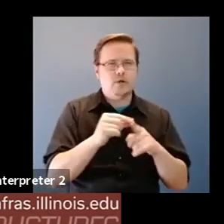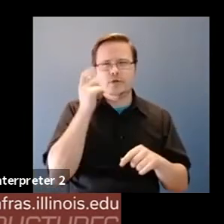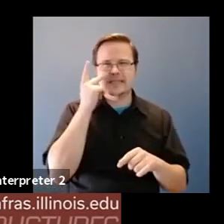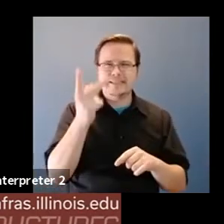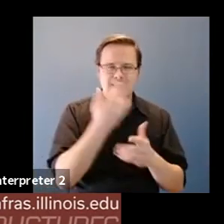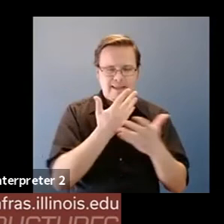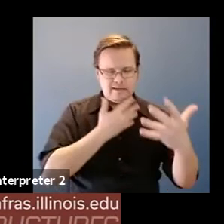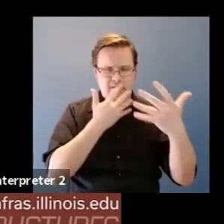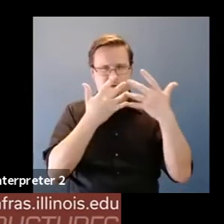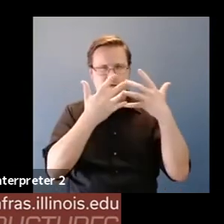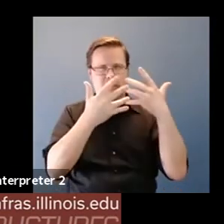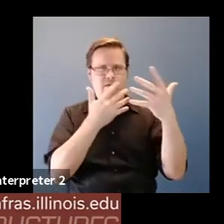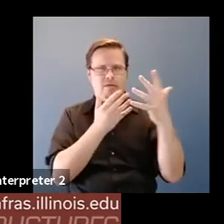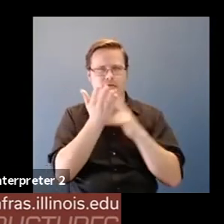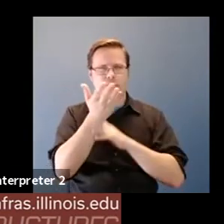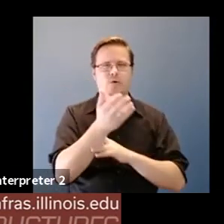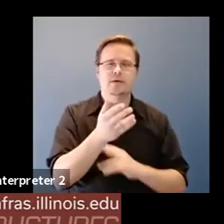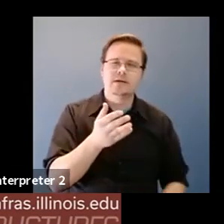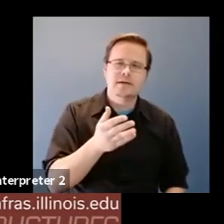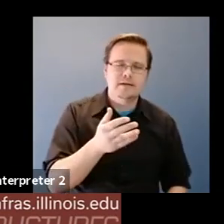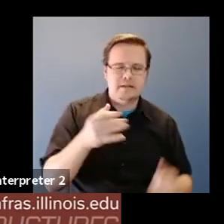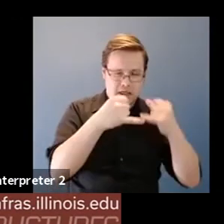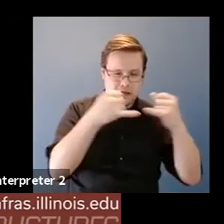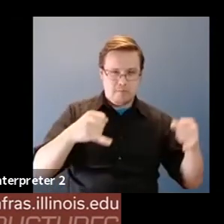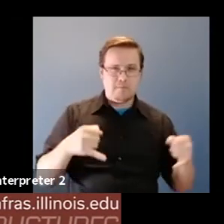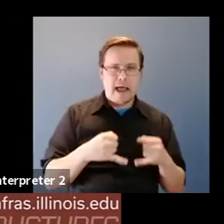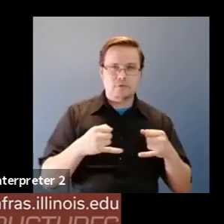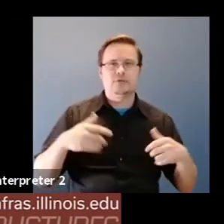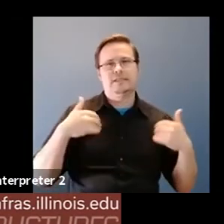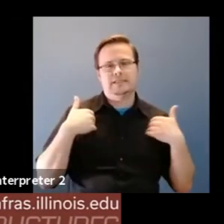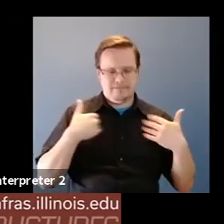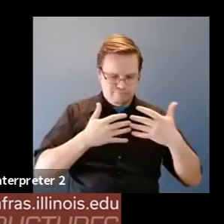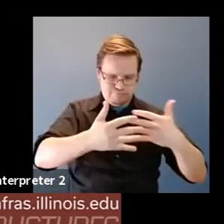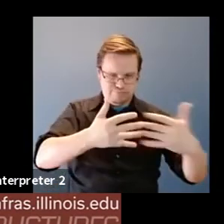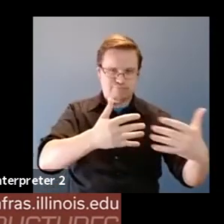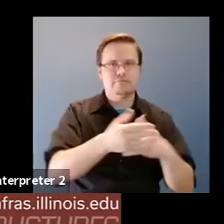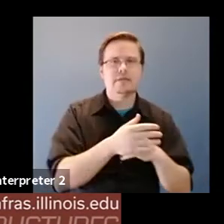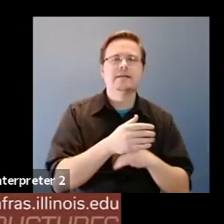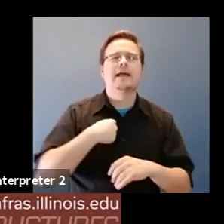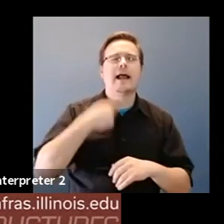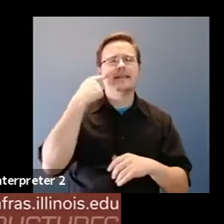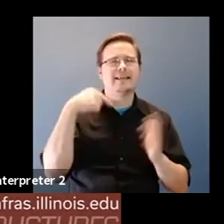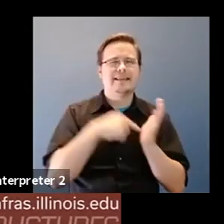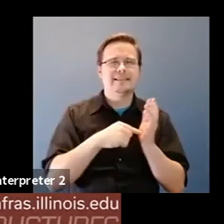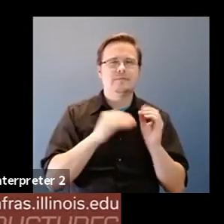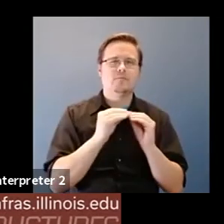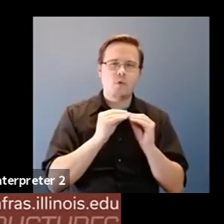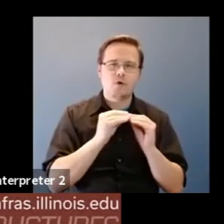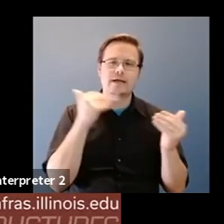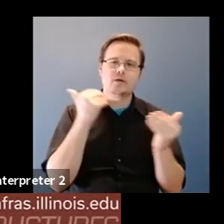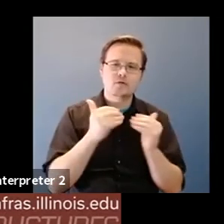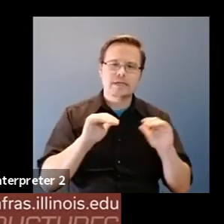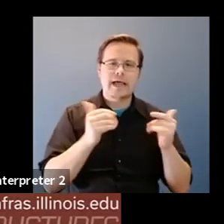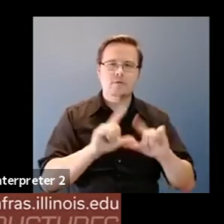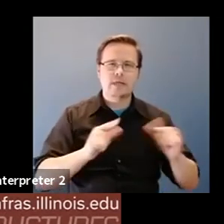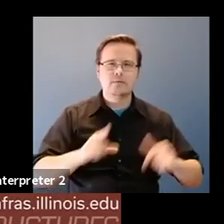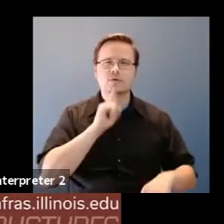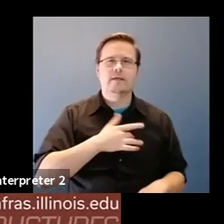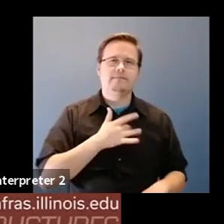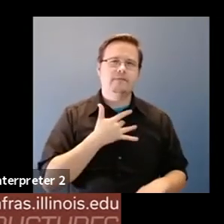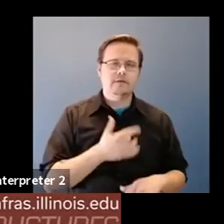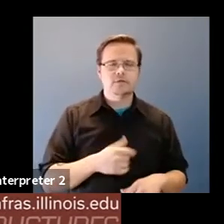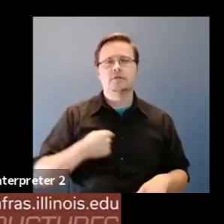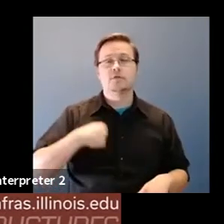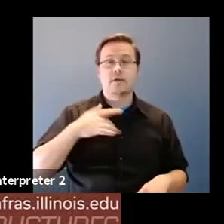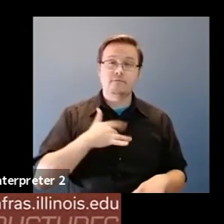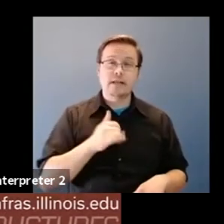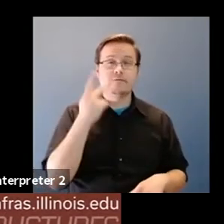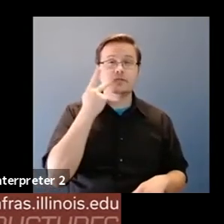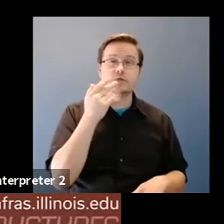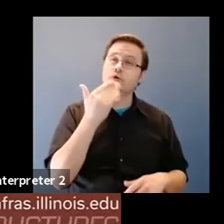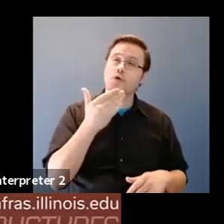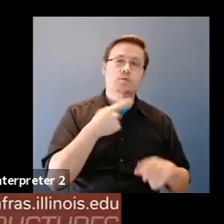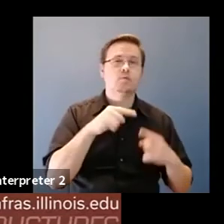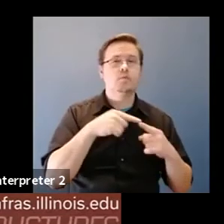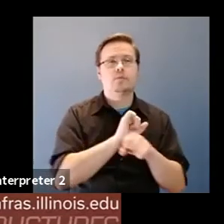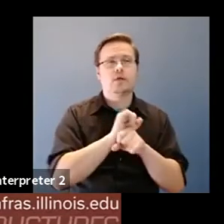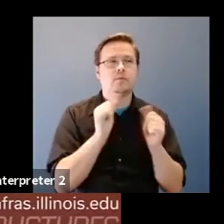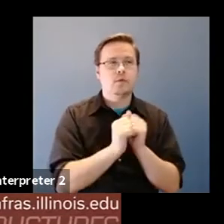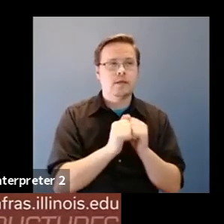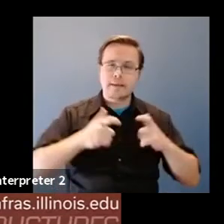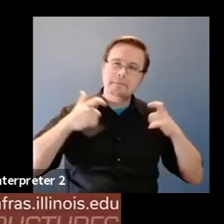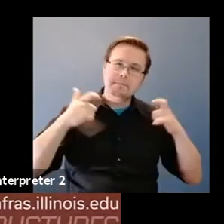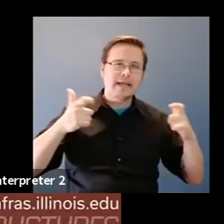Fernanda Viegas: There they are porous right boundaries a porous and this, this is, I think much closer to how language feels, and so I feel like visualization is great when we're working with these massively high dimensional spaces.